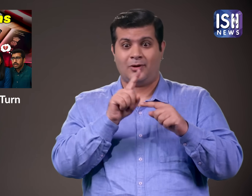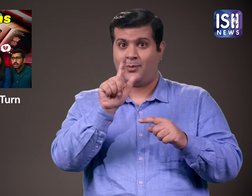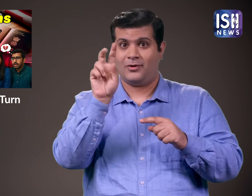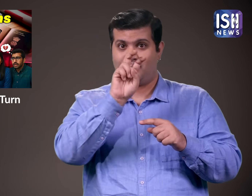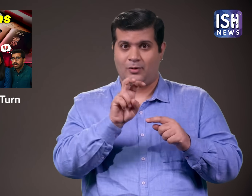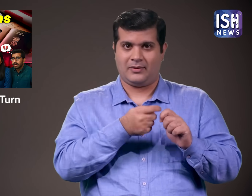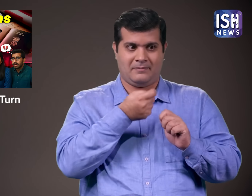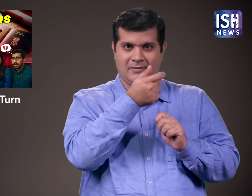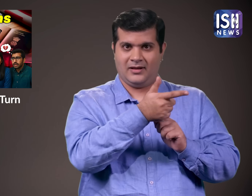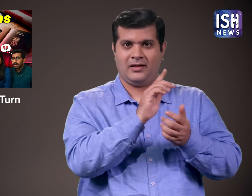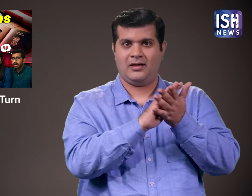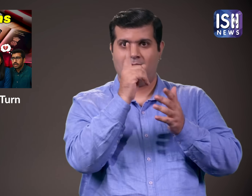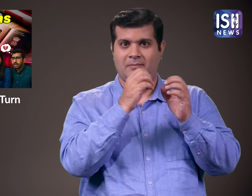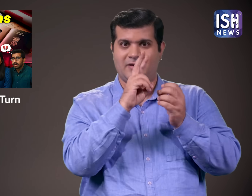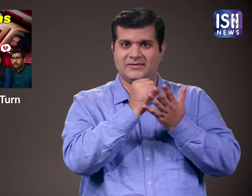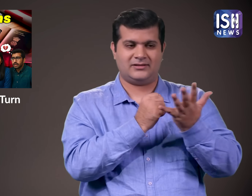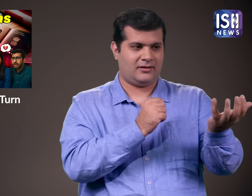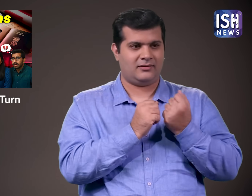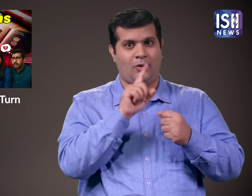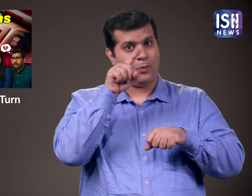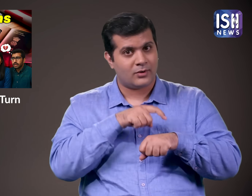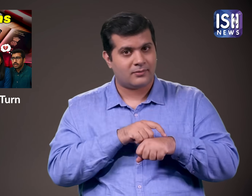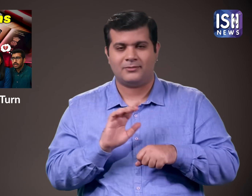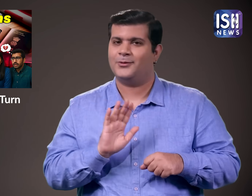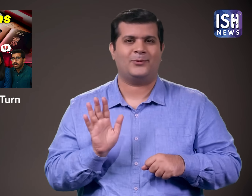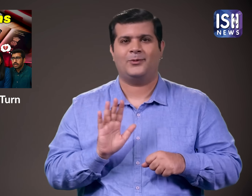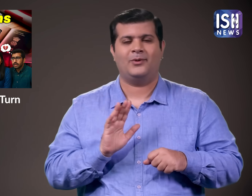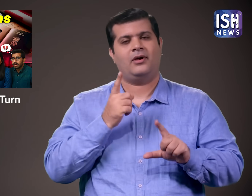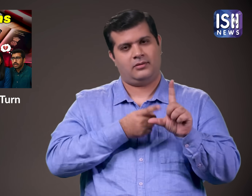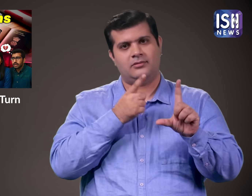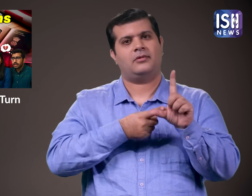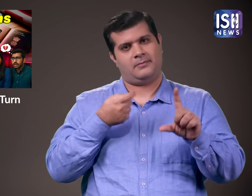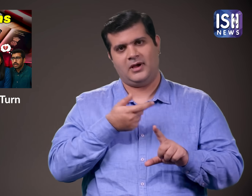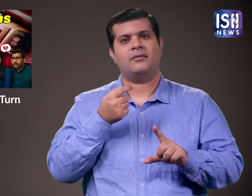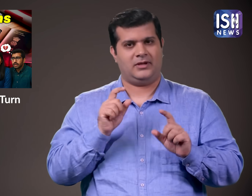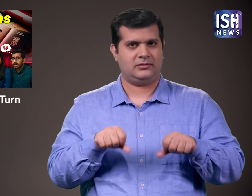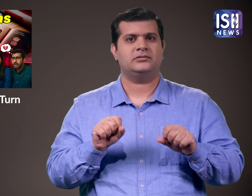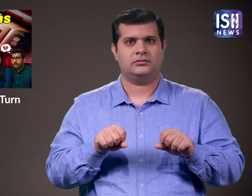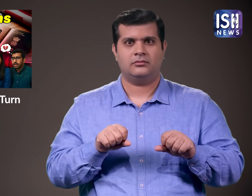This $100,000 fee is not a one-time payment; it must be paid every year.